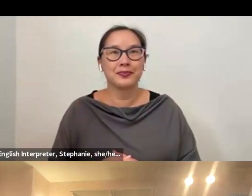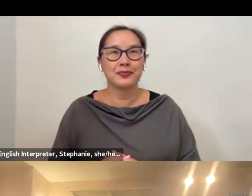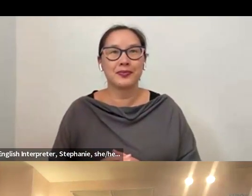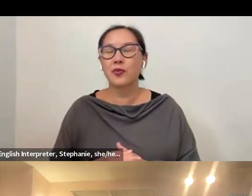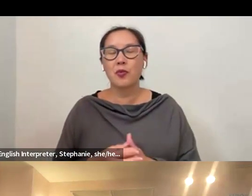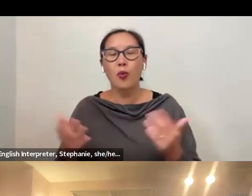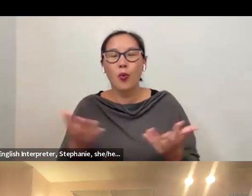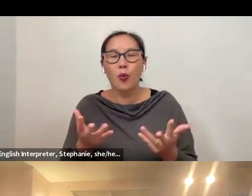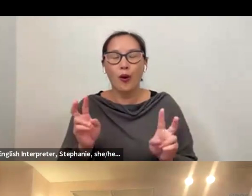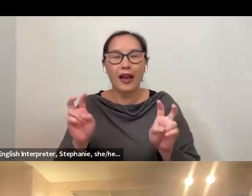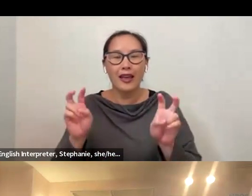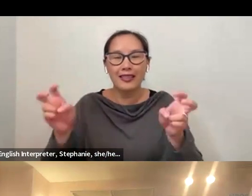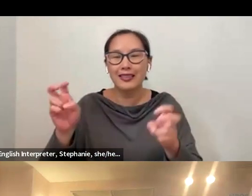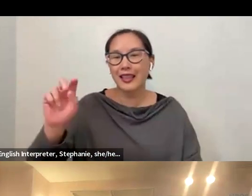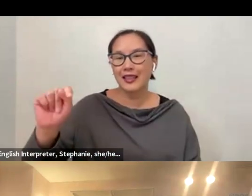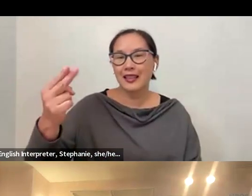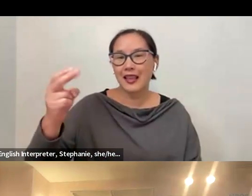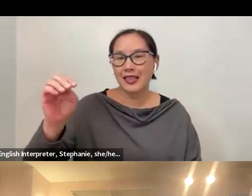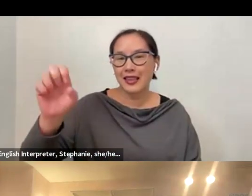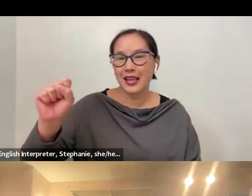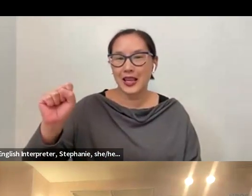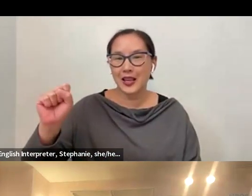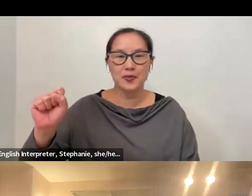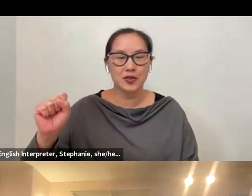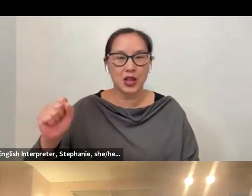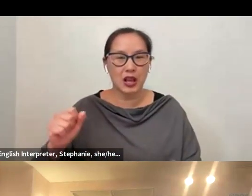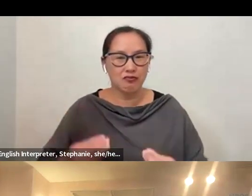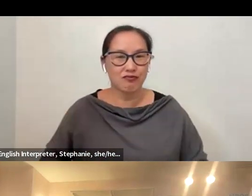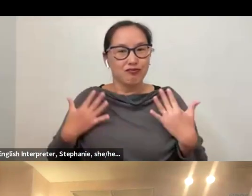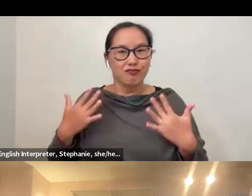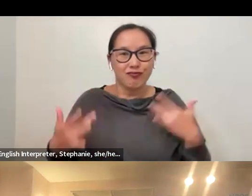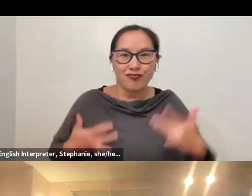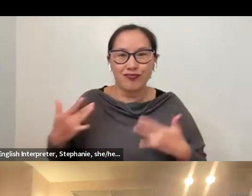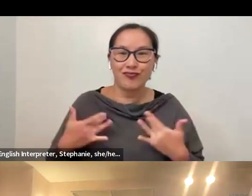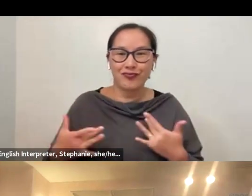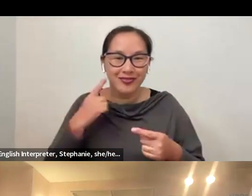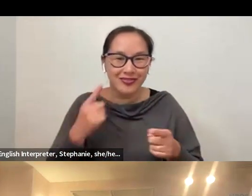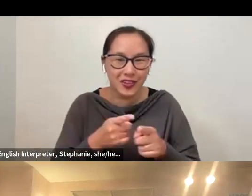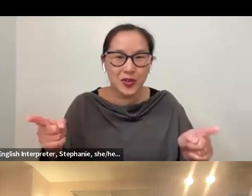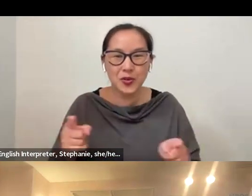in films that you want to see in the disability space?